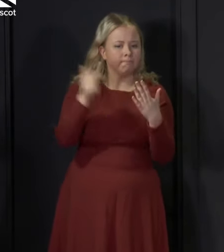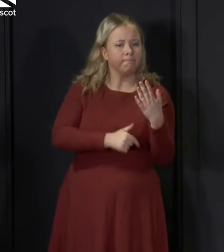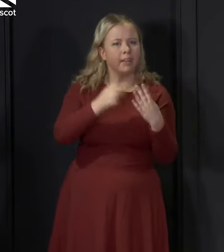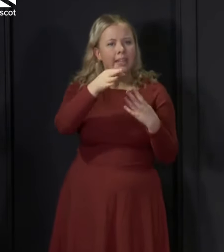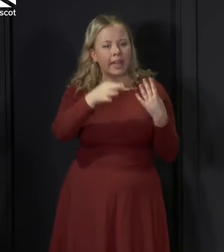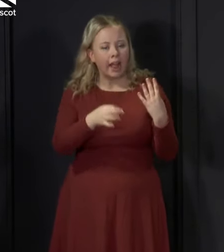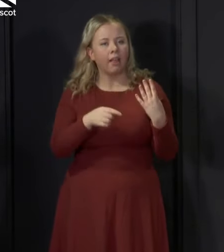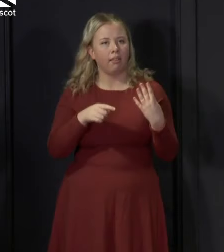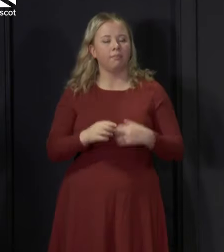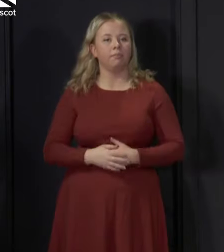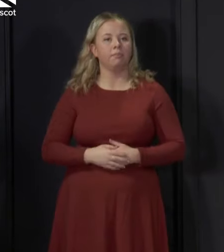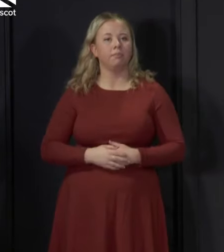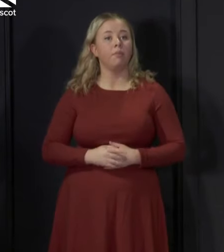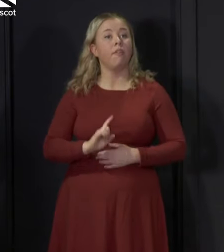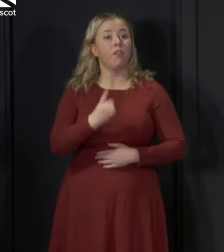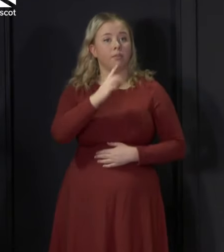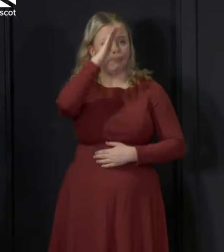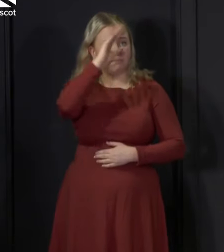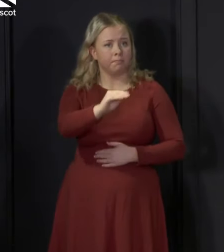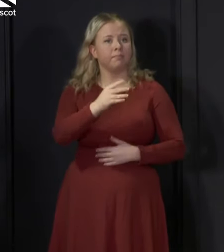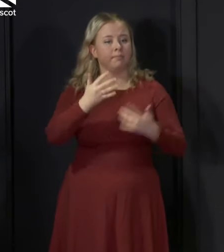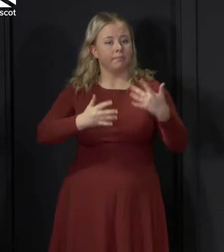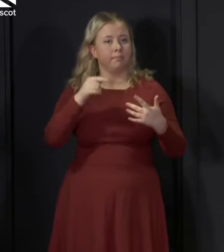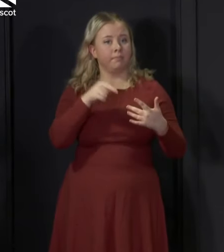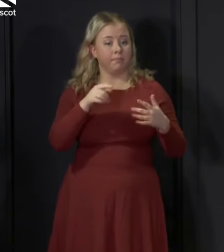Let me turn firstly to the usual daily figures.